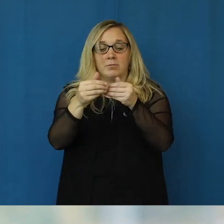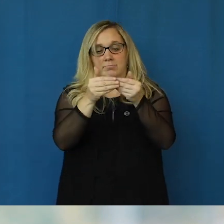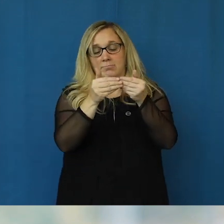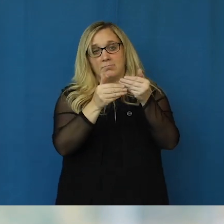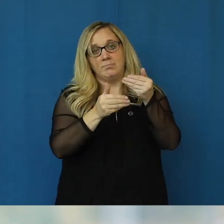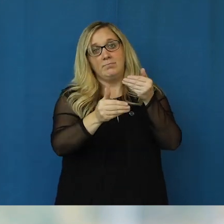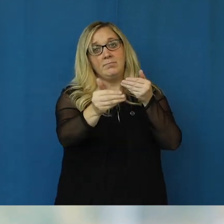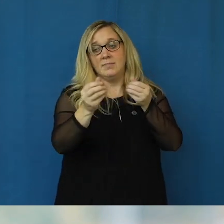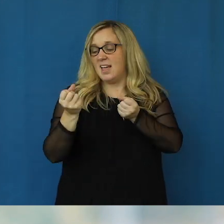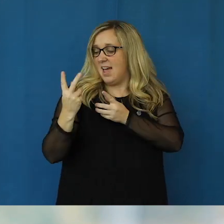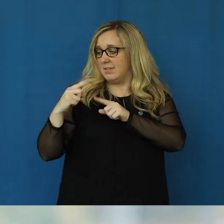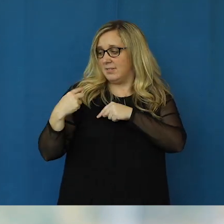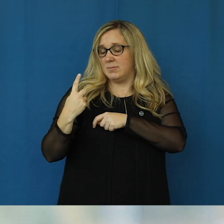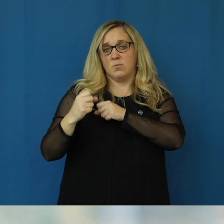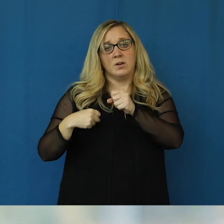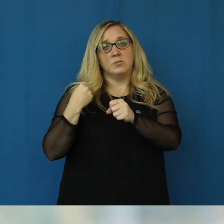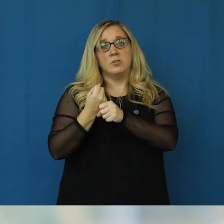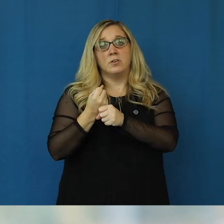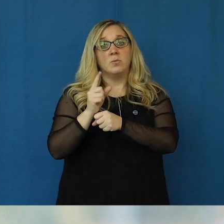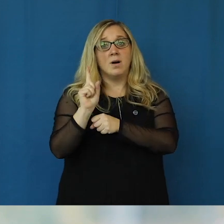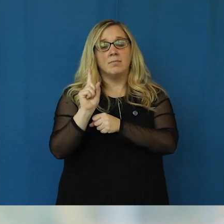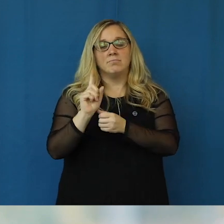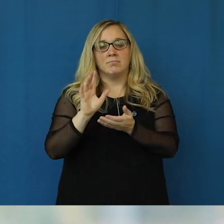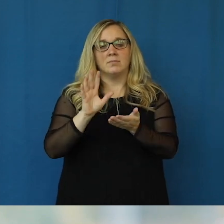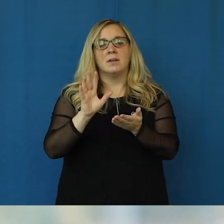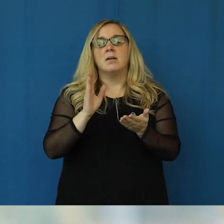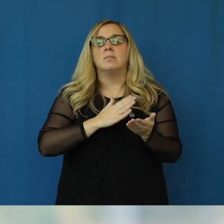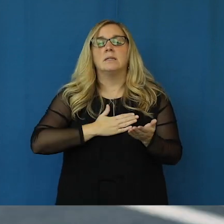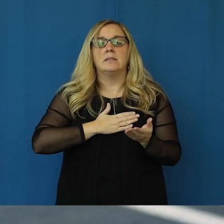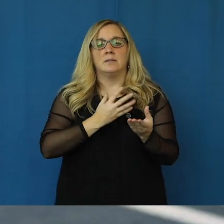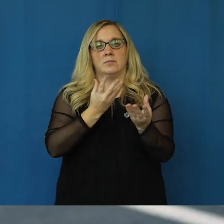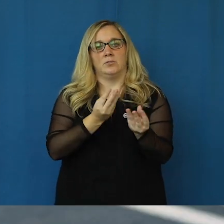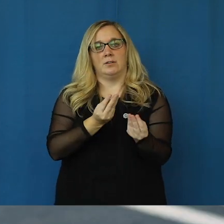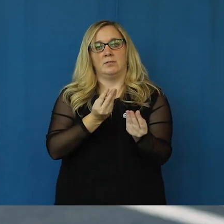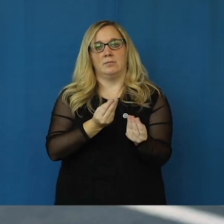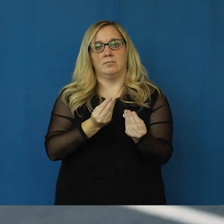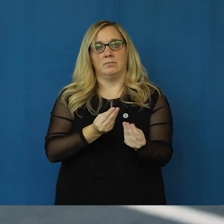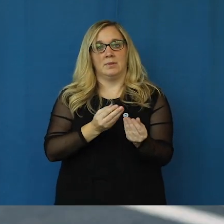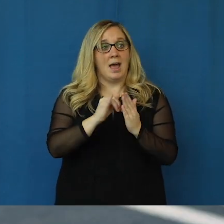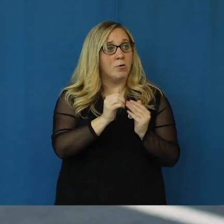from all that I have learned in the last year is, Be Gentle. Be gentle in your approach to someone,